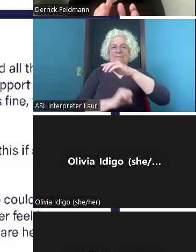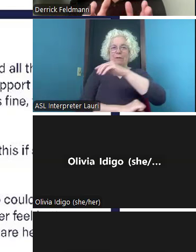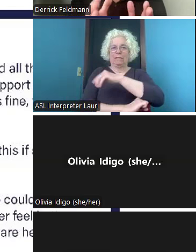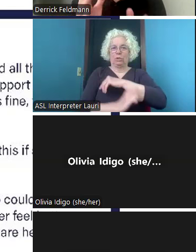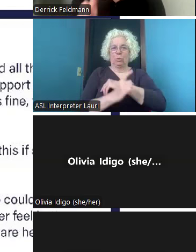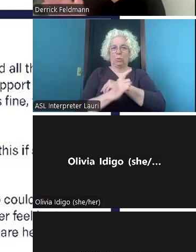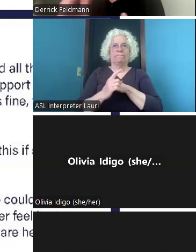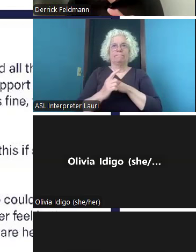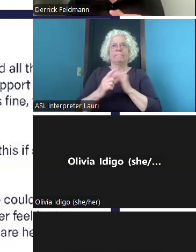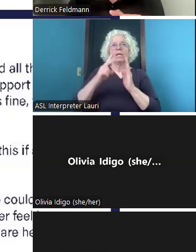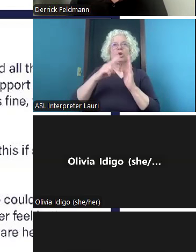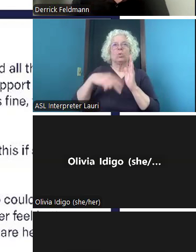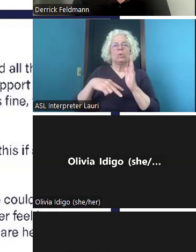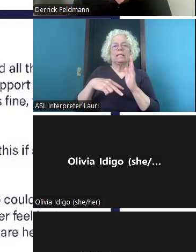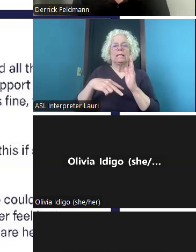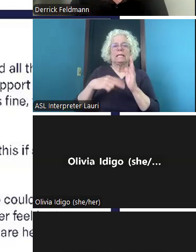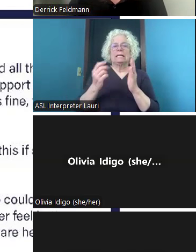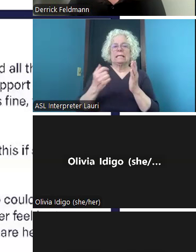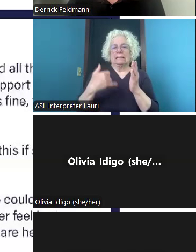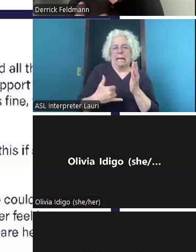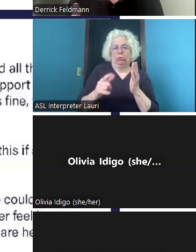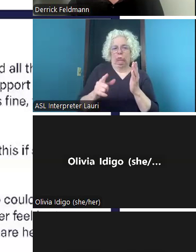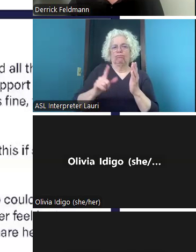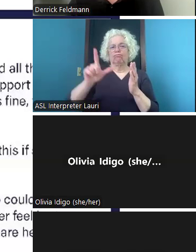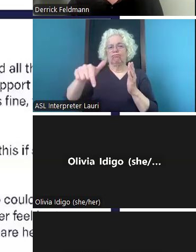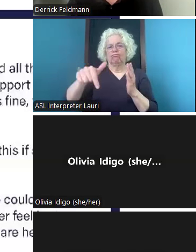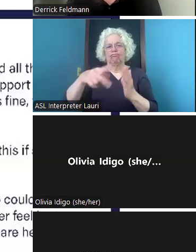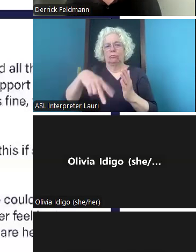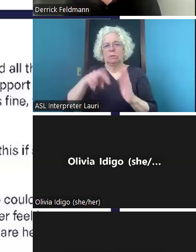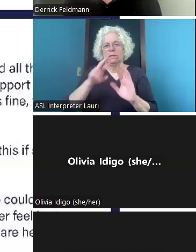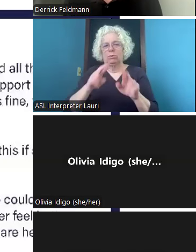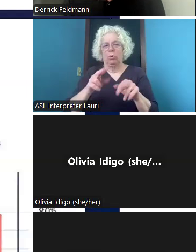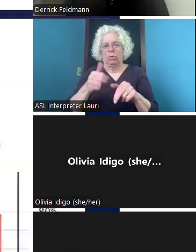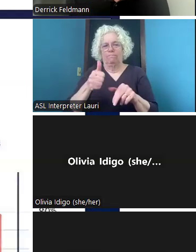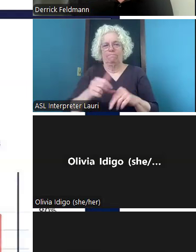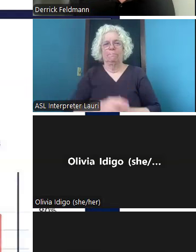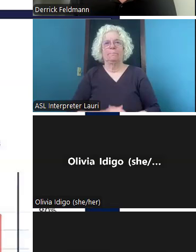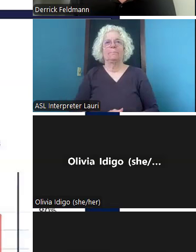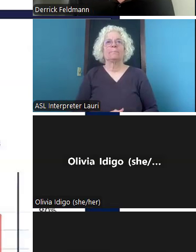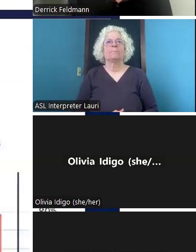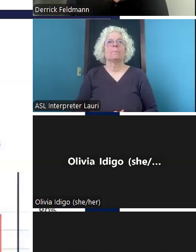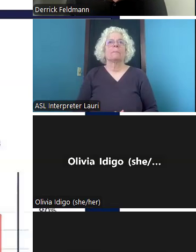you'll have a chance to look at it in the report, in the toolkit. Next slide.